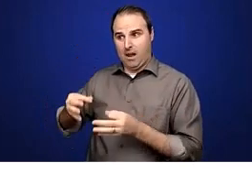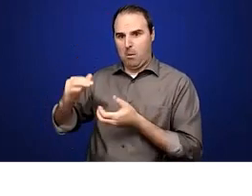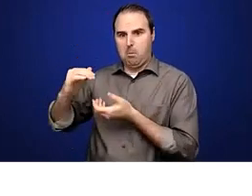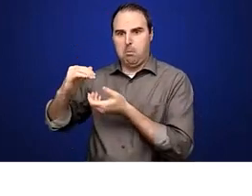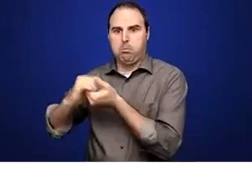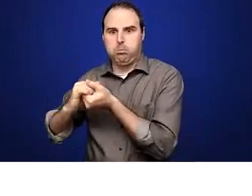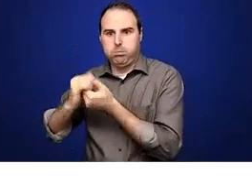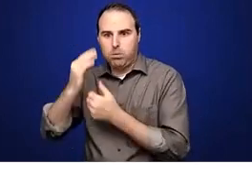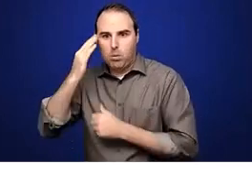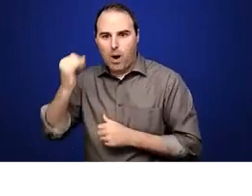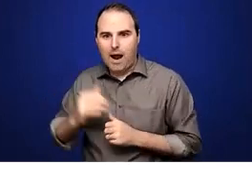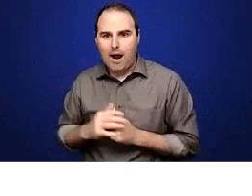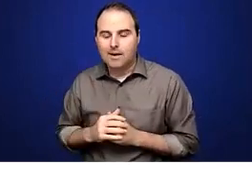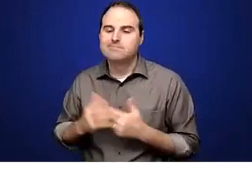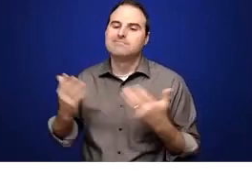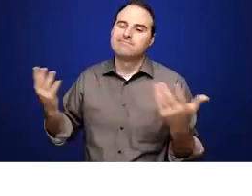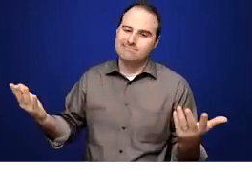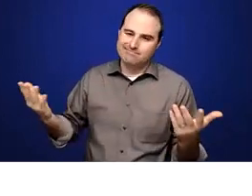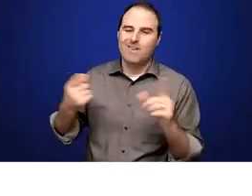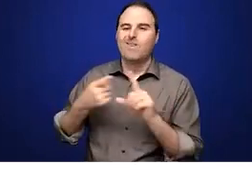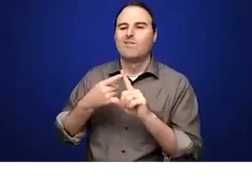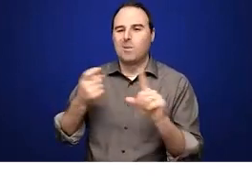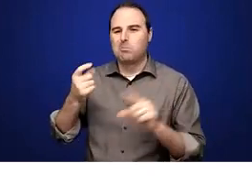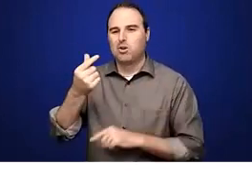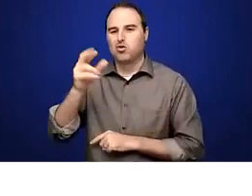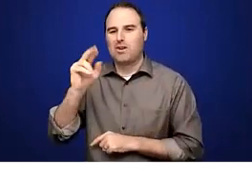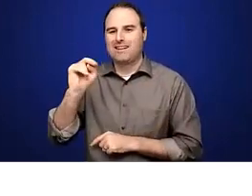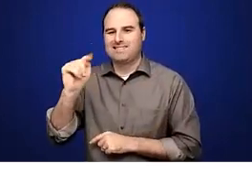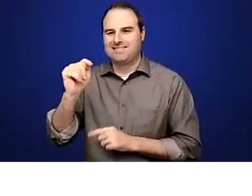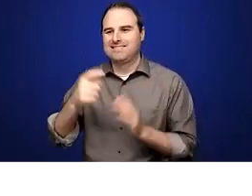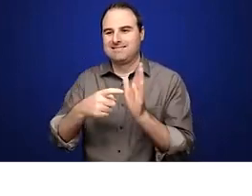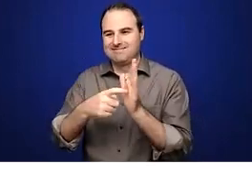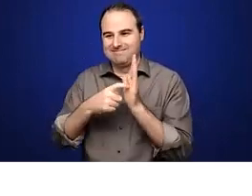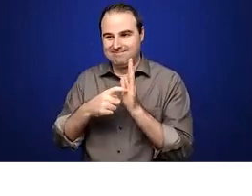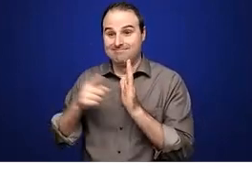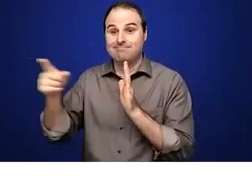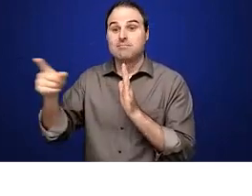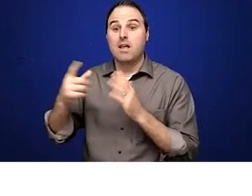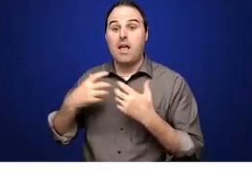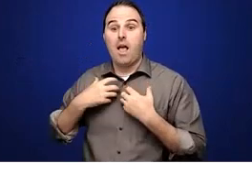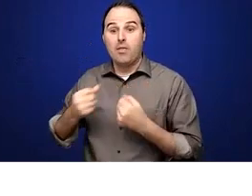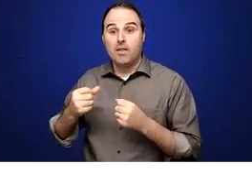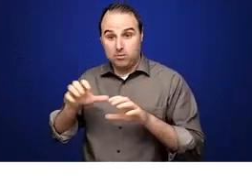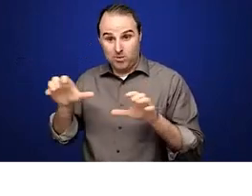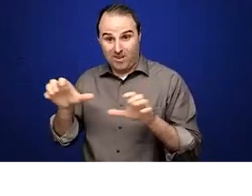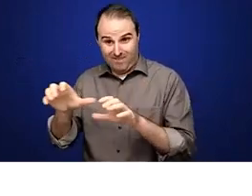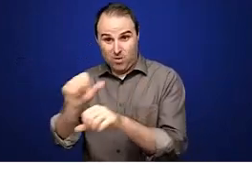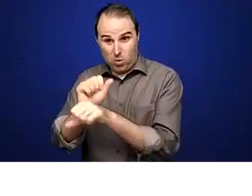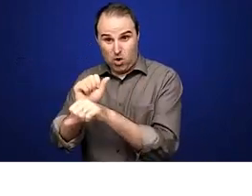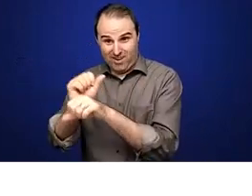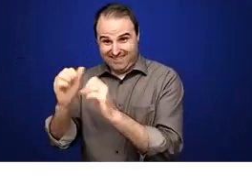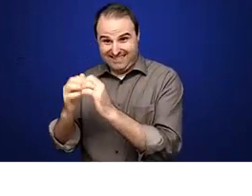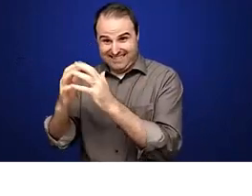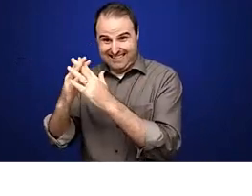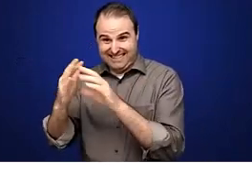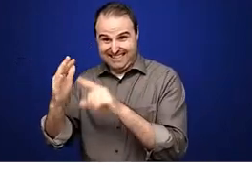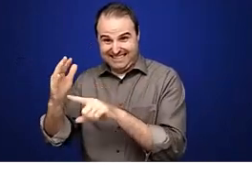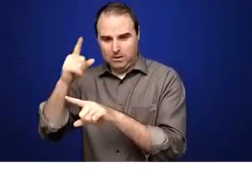came from the grant requirements. The Healthy and Productive Work Initiative had sought to support the development, implementation,